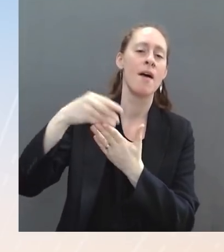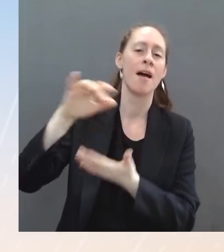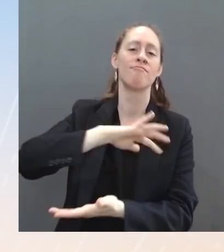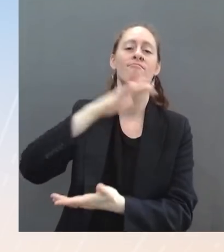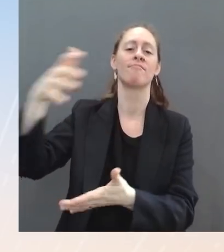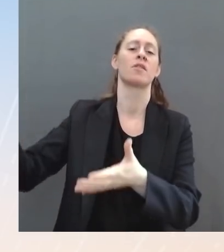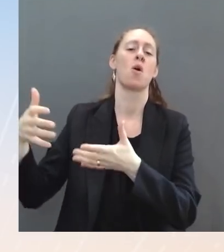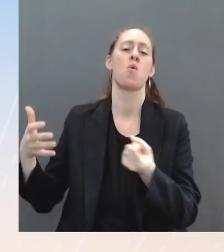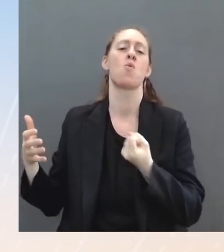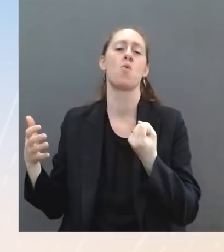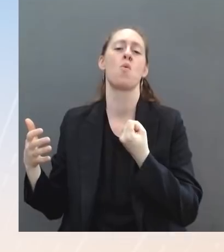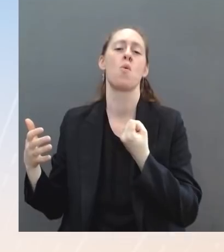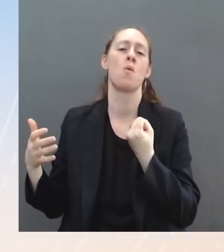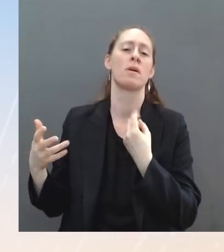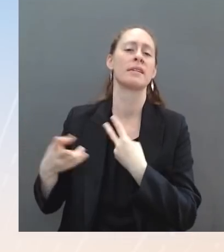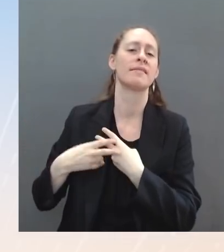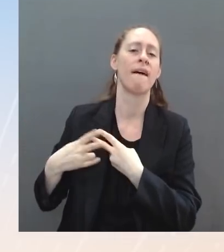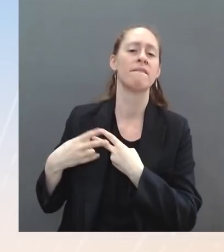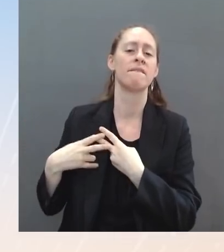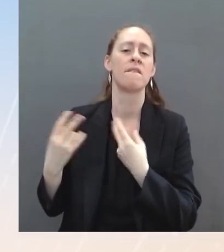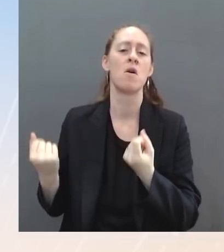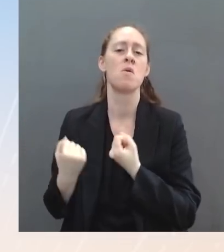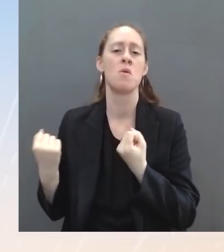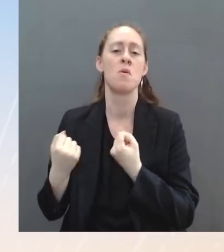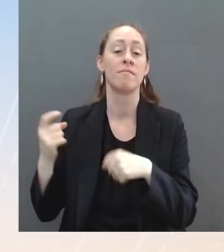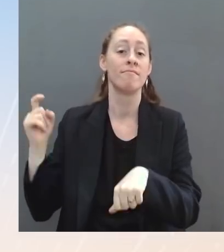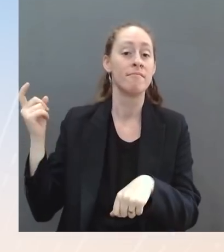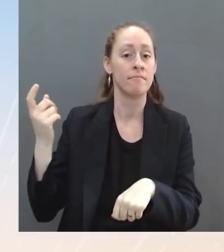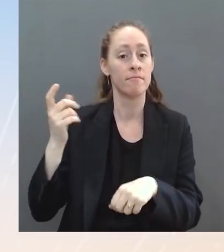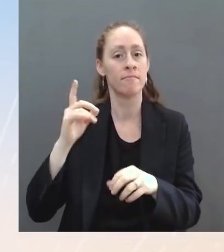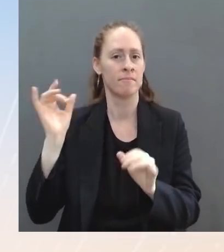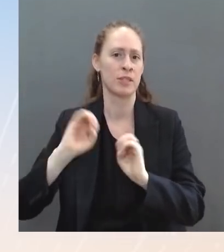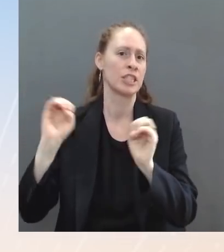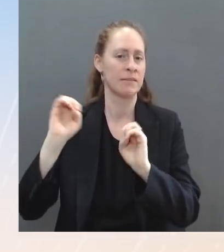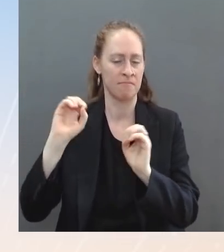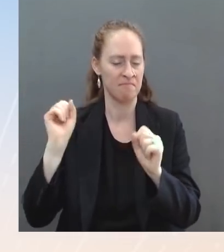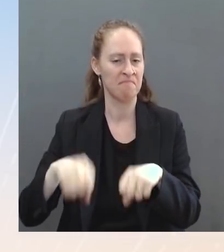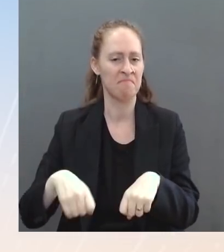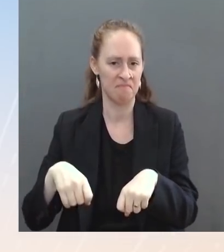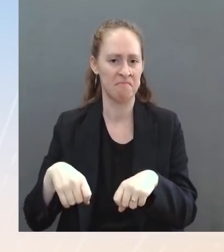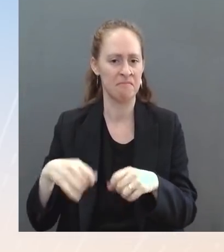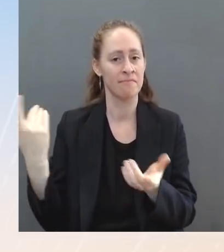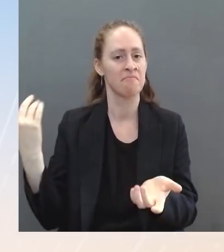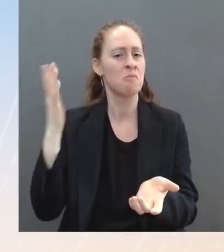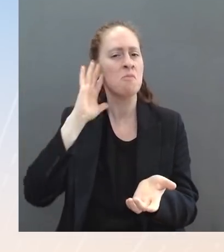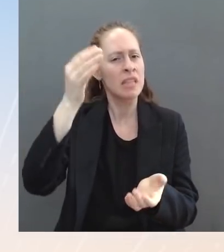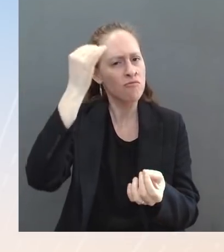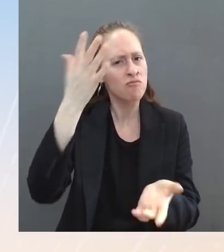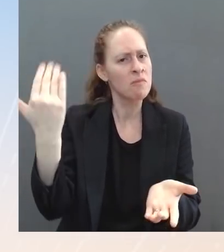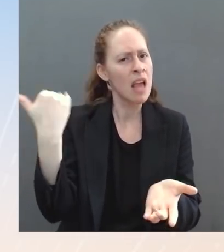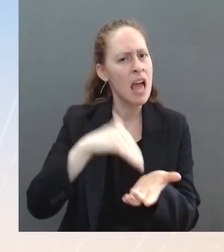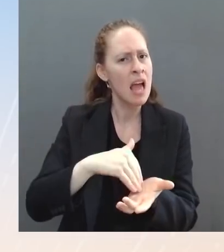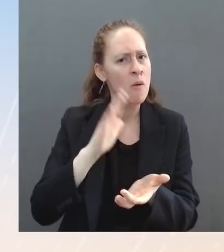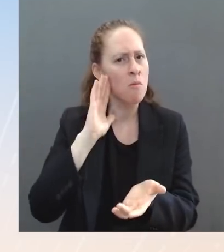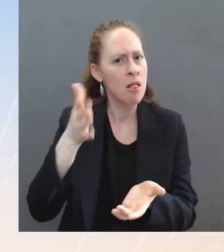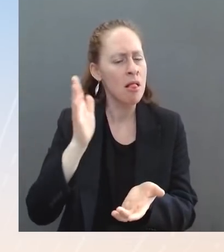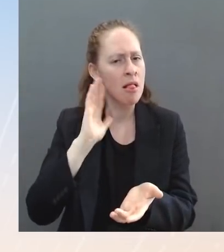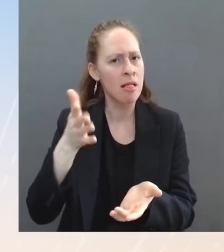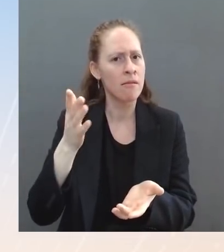and that's how the reserve functions. Secondly, just briefly, I wanted to touch on the presidential directive that the President signed today